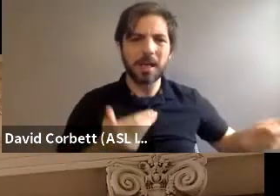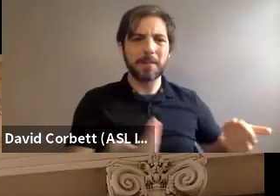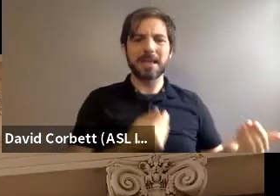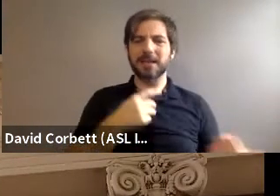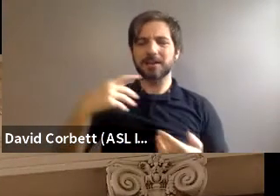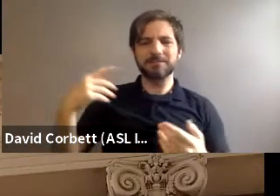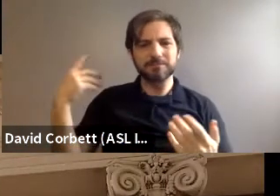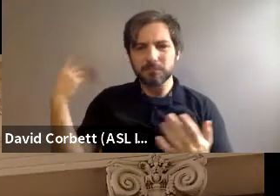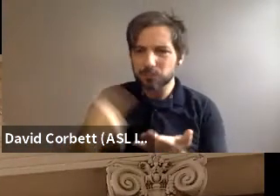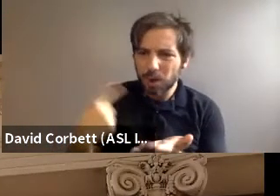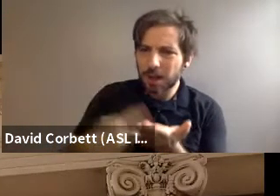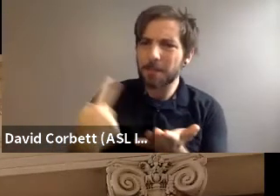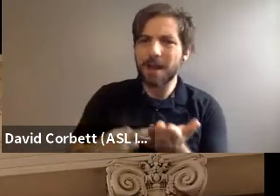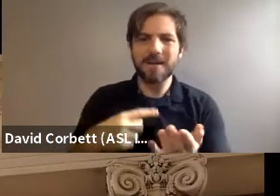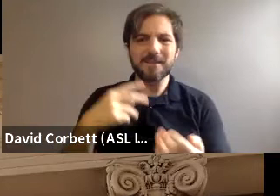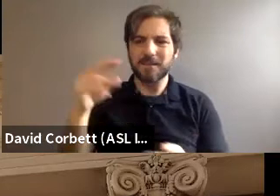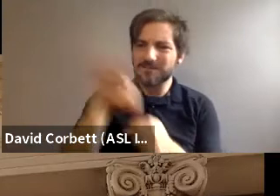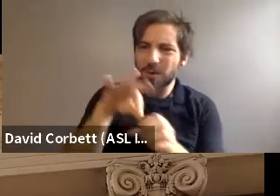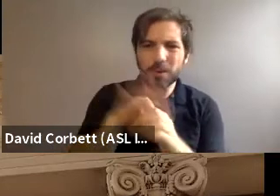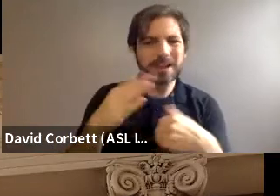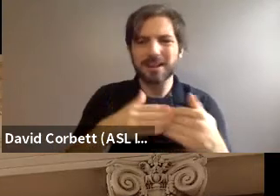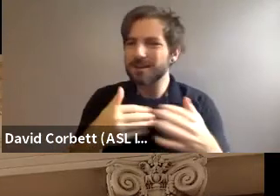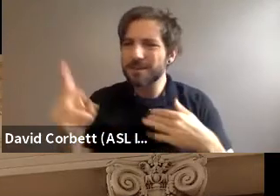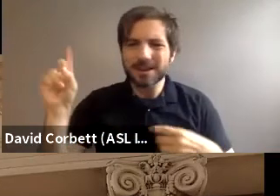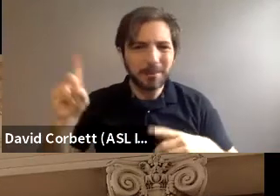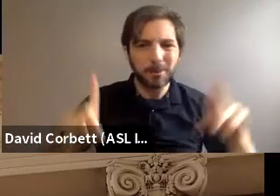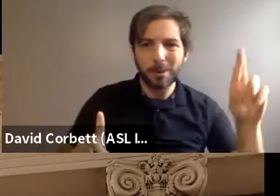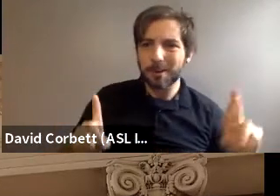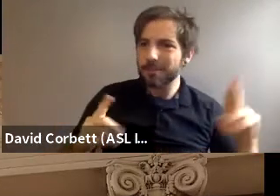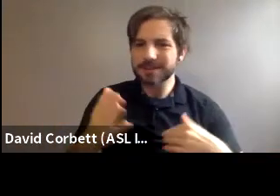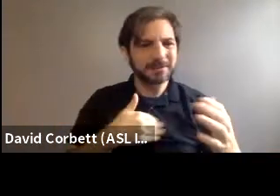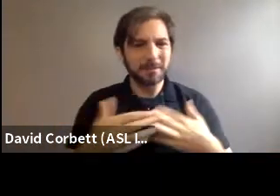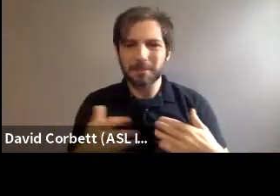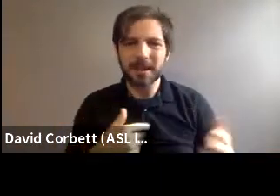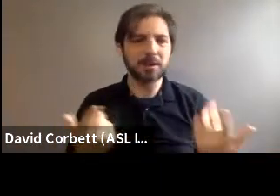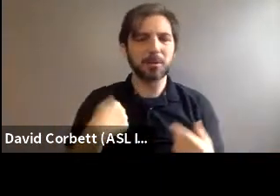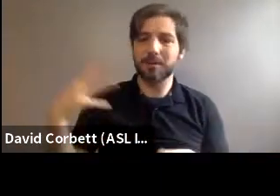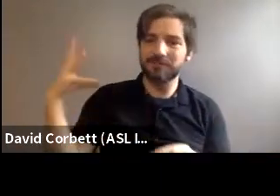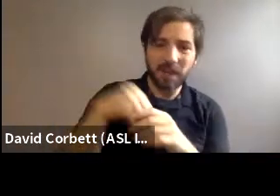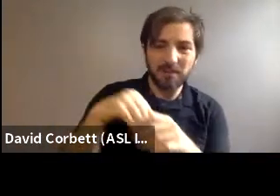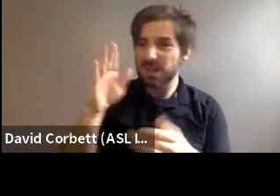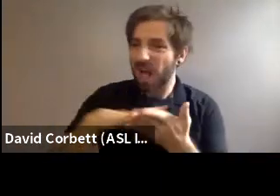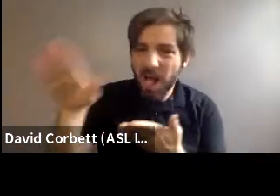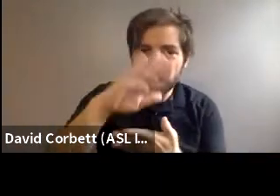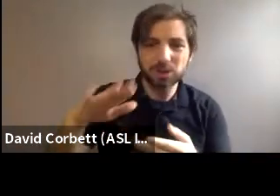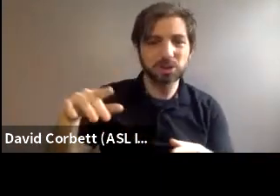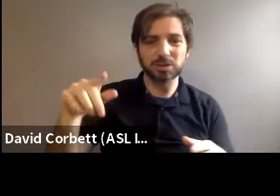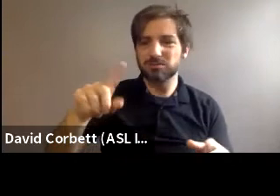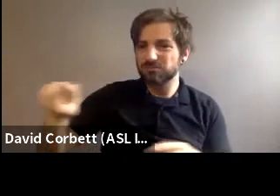And we were on a roll with plans to go to several college campuses, streets, and public